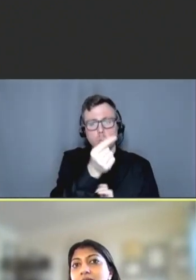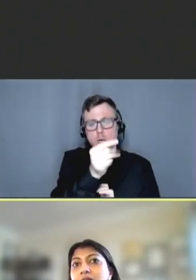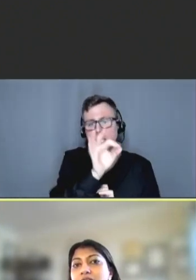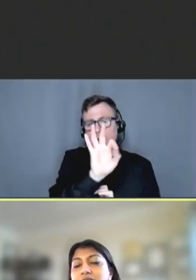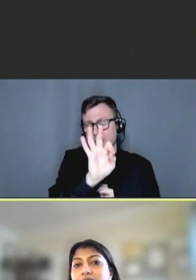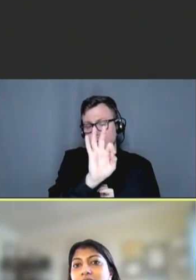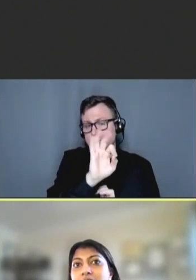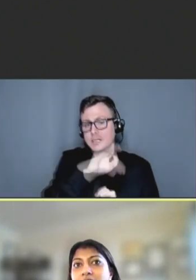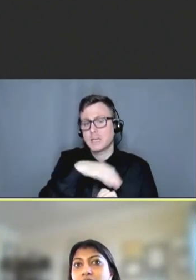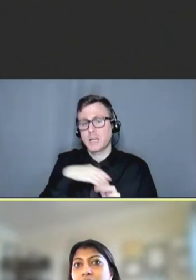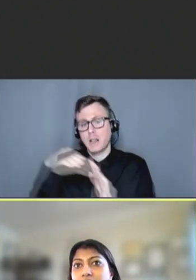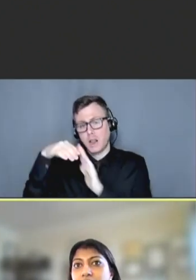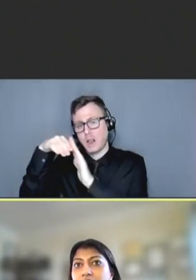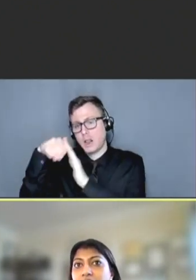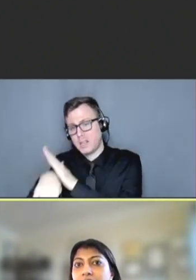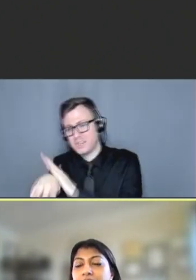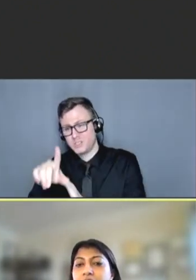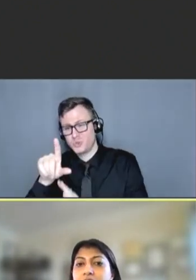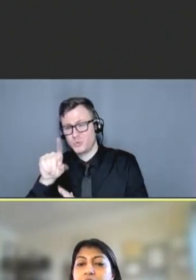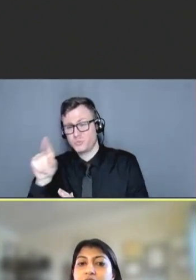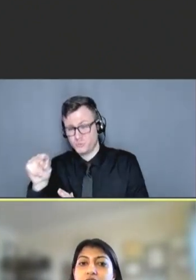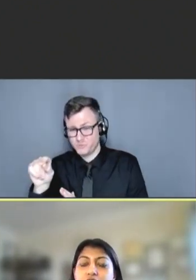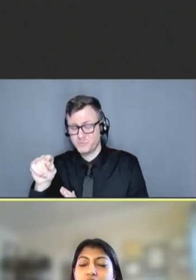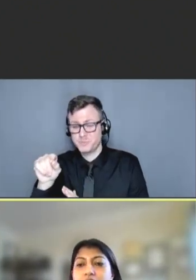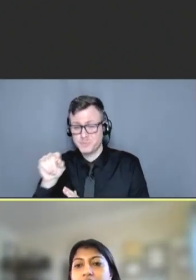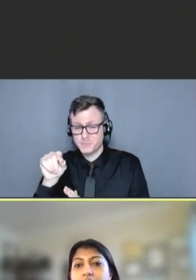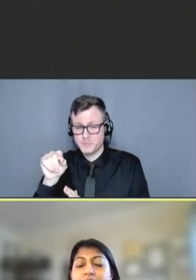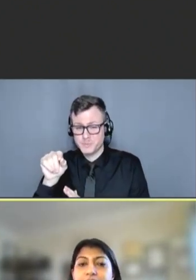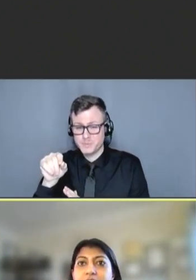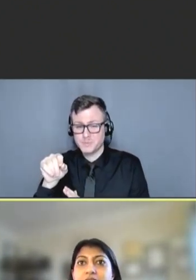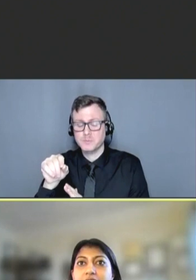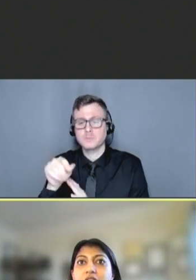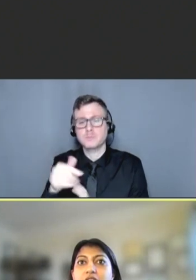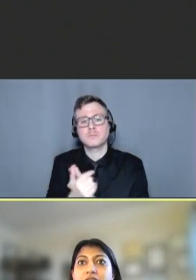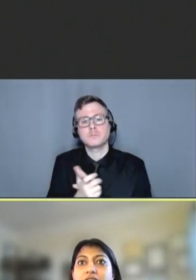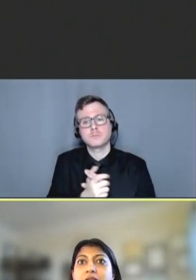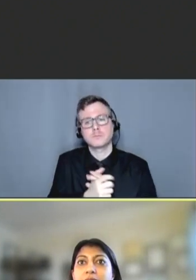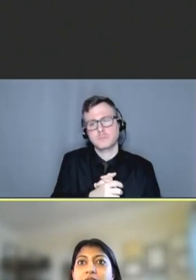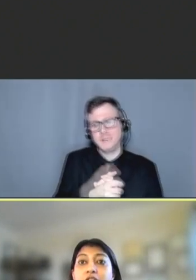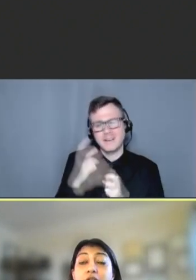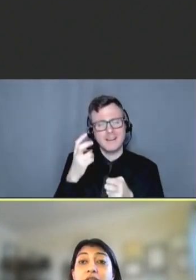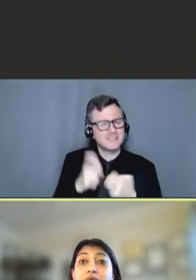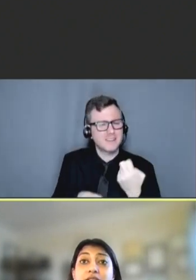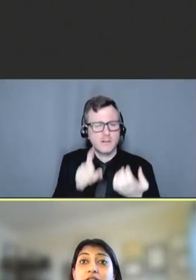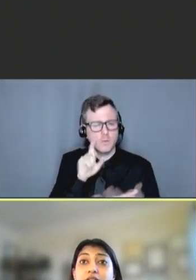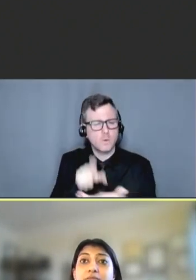and marked decline in 2020, which it's hard to tell, but it could be a result of both